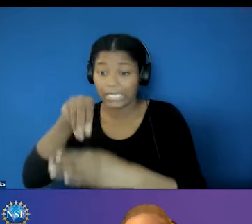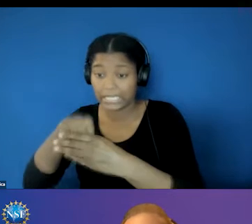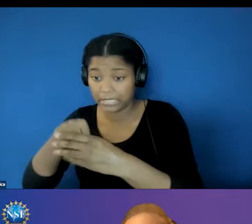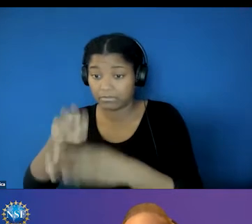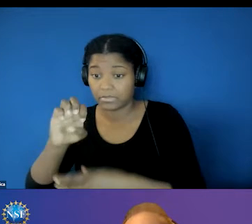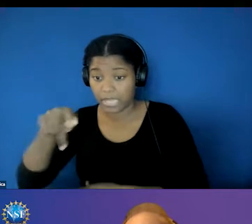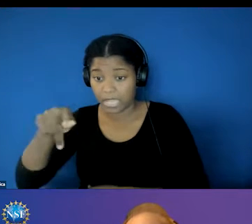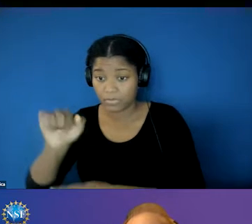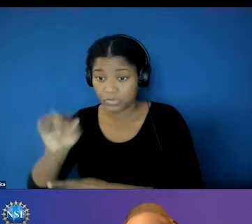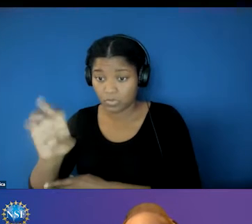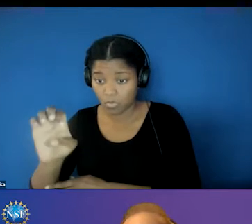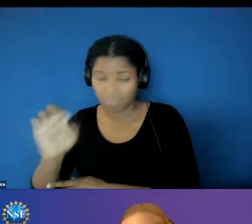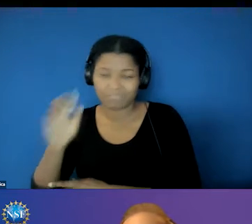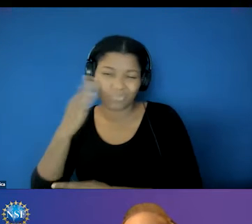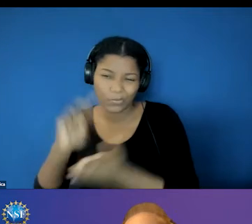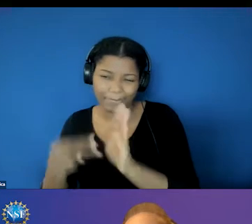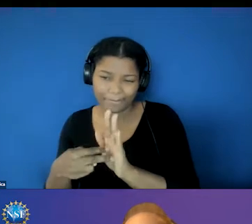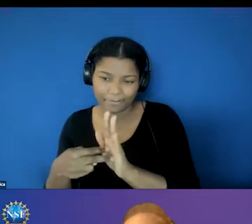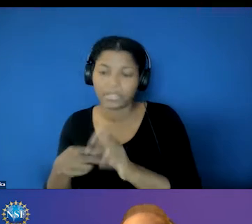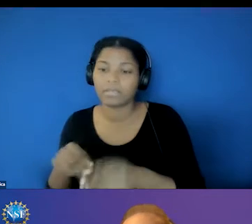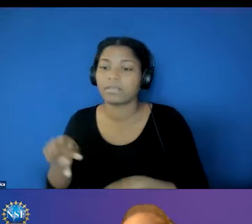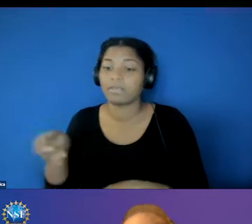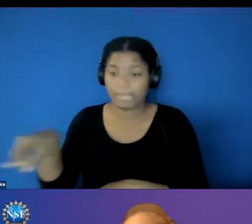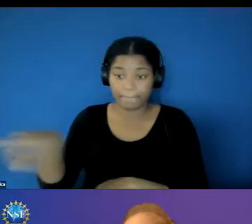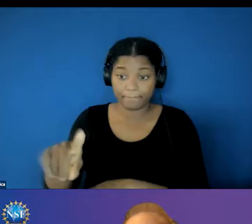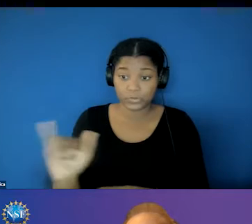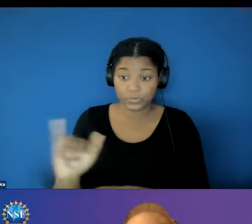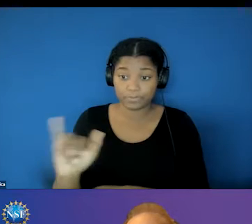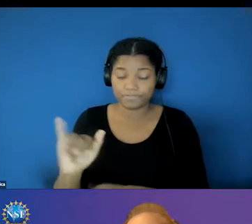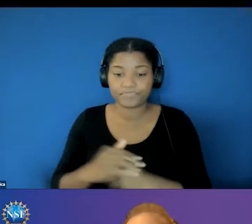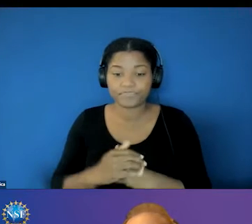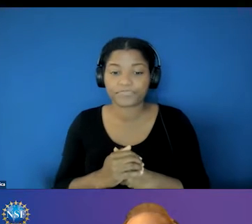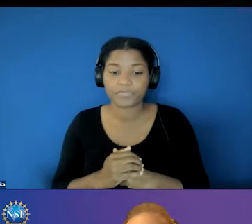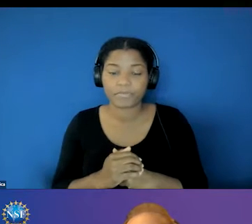jurisdiction you know what that means. And under-resourced institutions, a phrase that's,